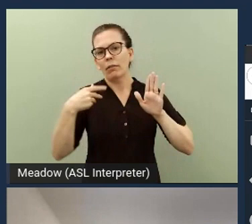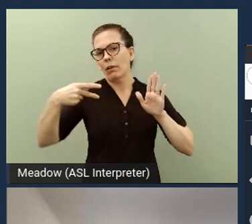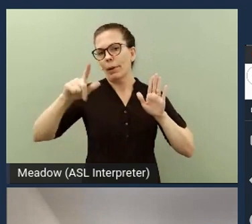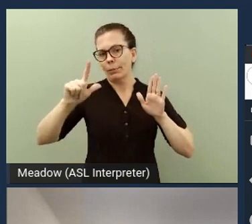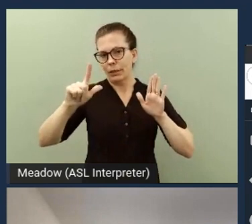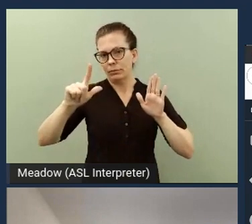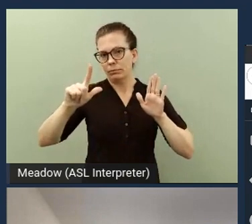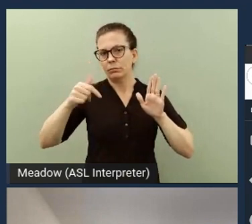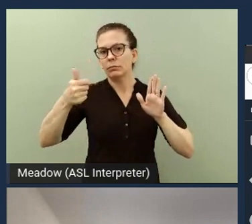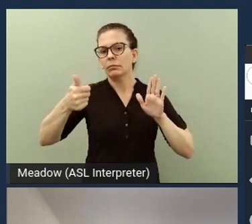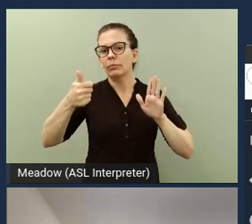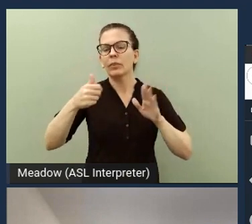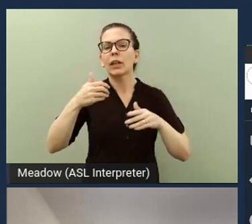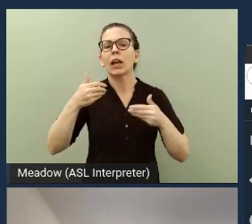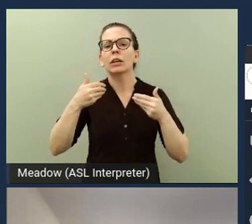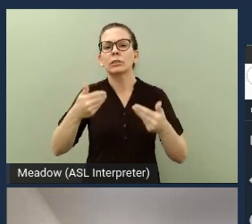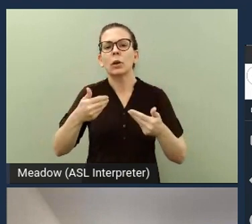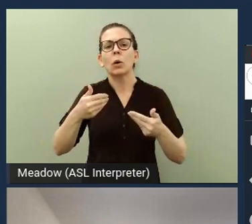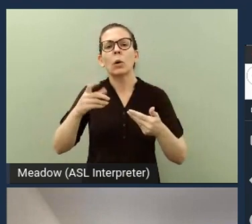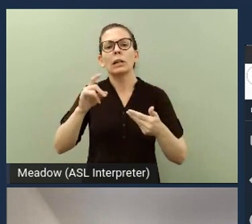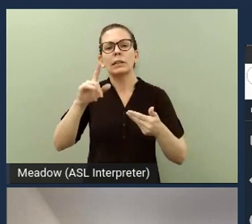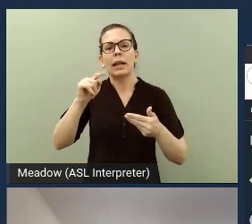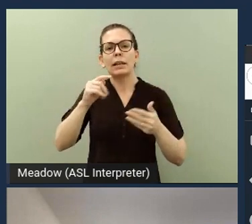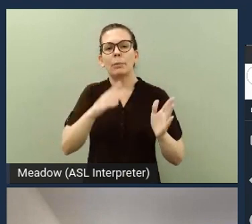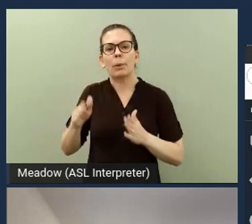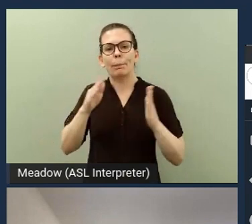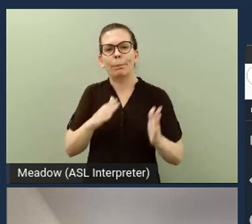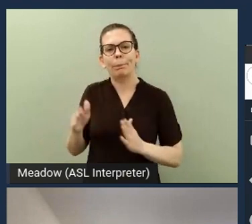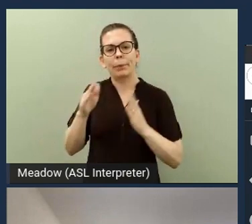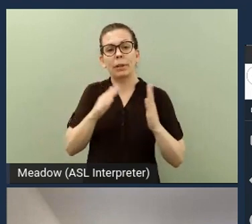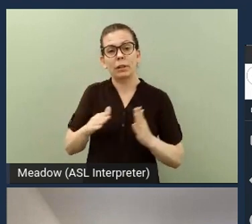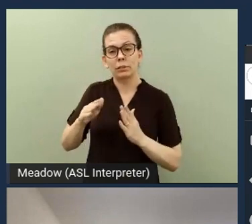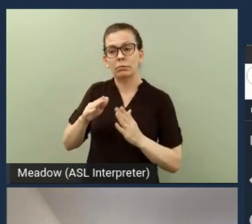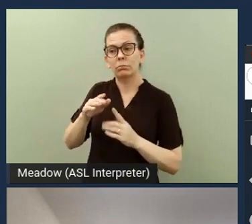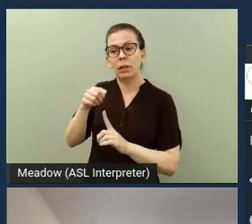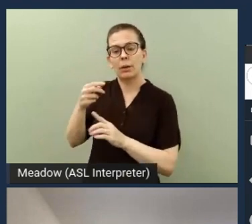that is doing data preparation using AWS Glue,